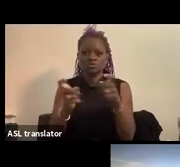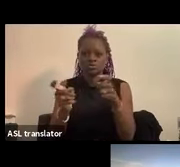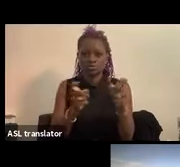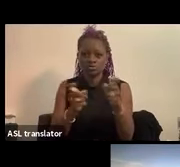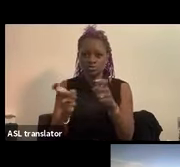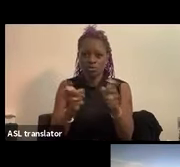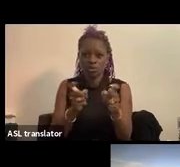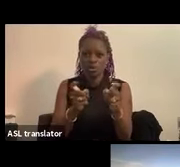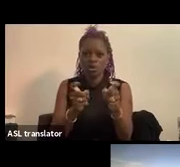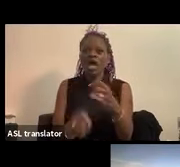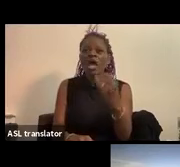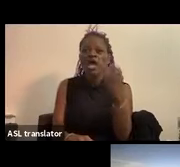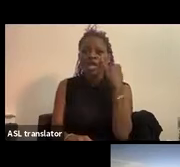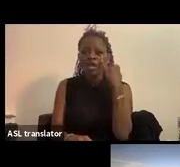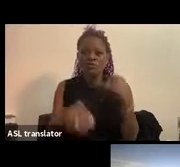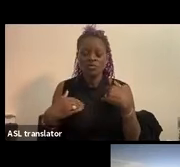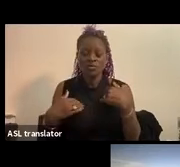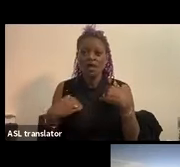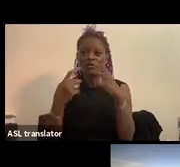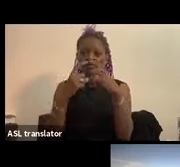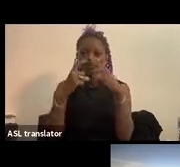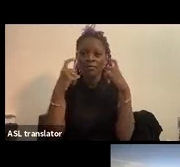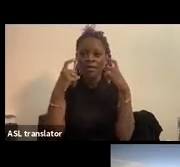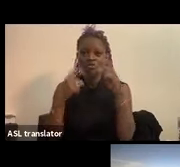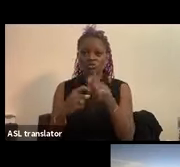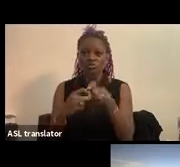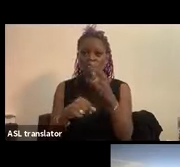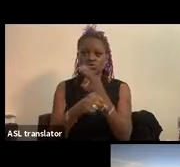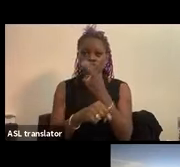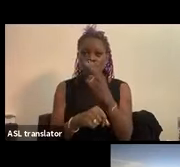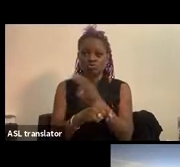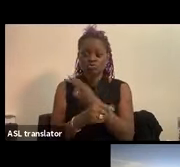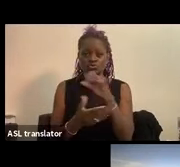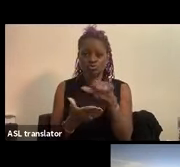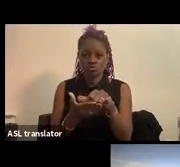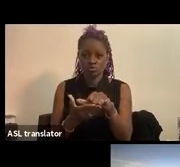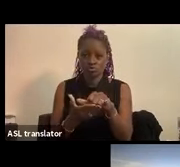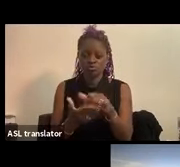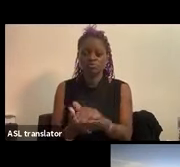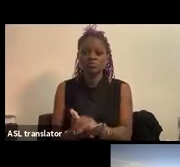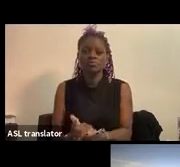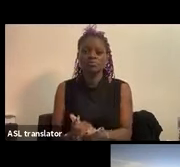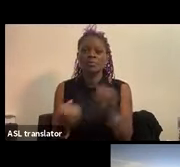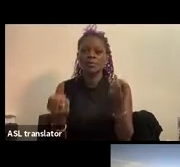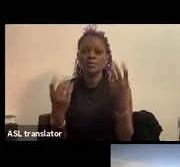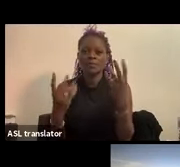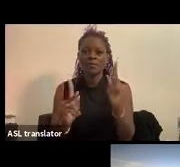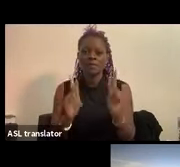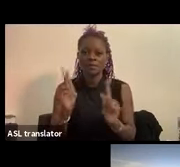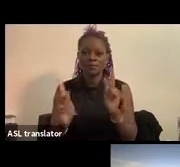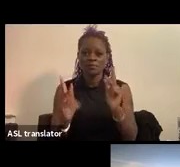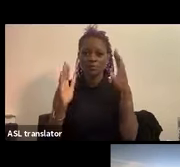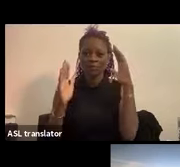Even if you are fully vaccinated and know that Healdsburg many of us were hoping that we were done with masks and